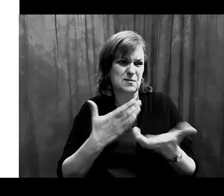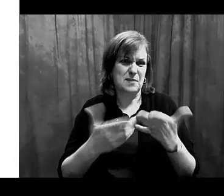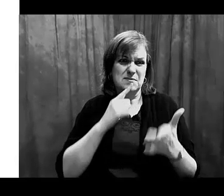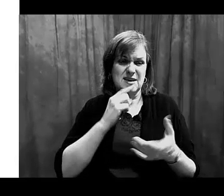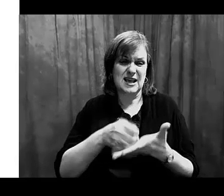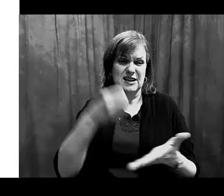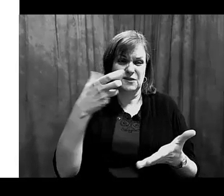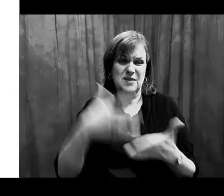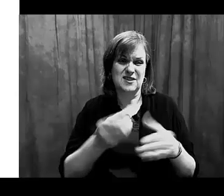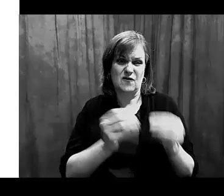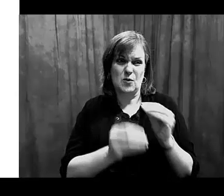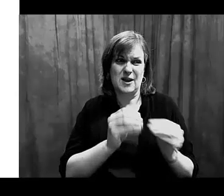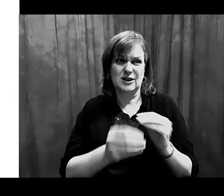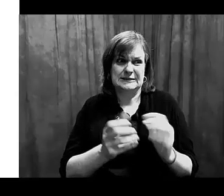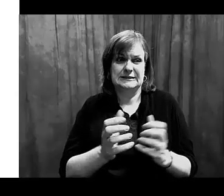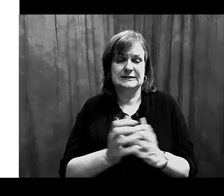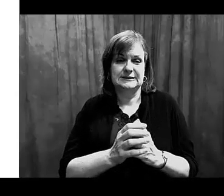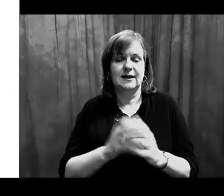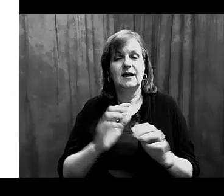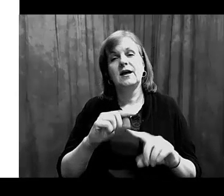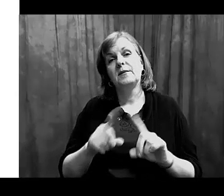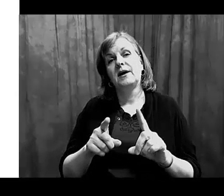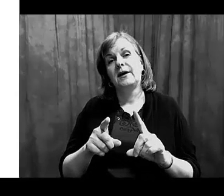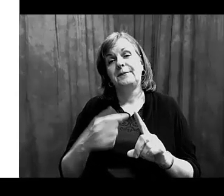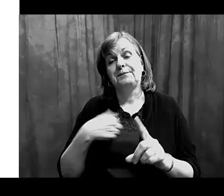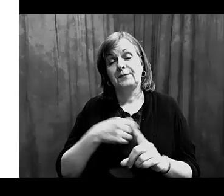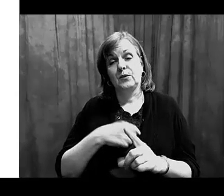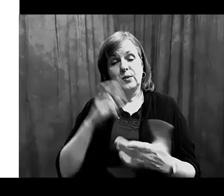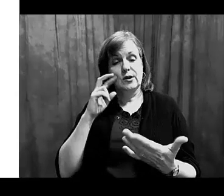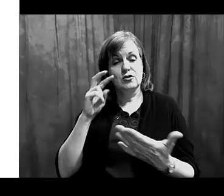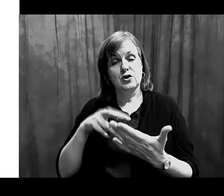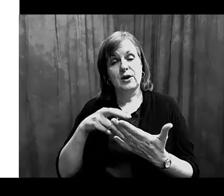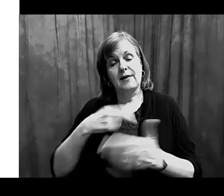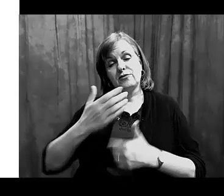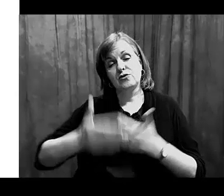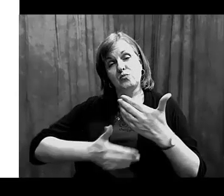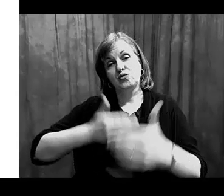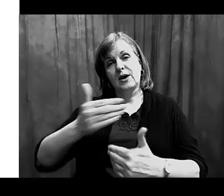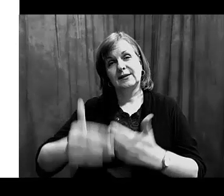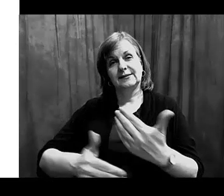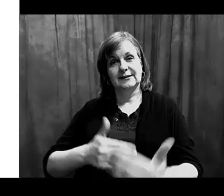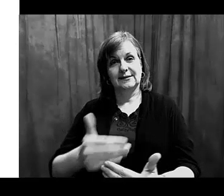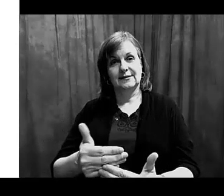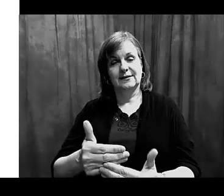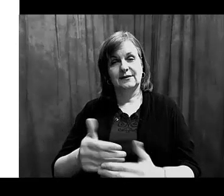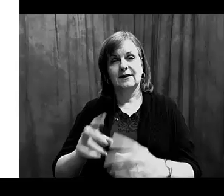could be something really expensive!! right!?!? ;-) so when we look at this process